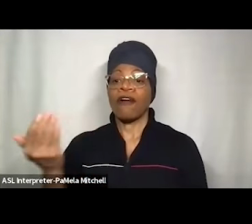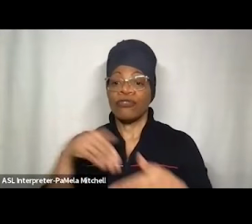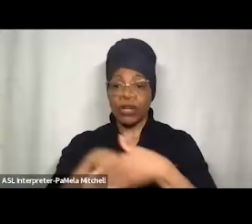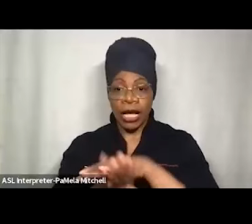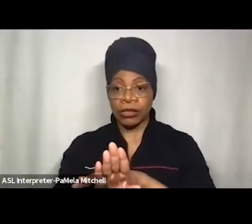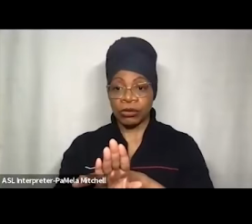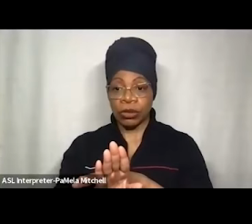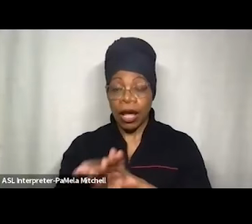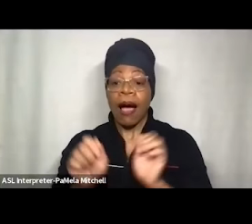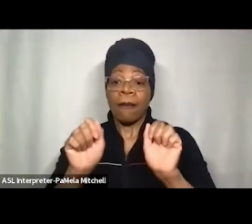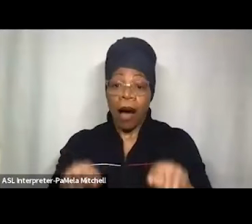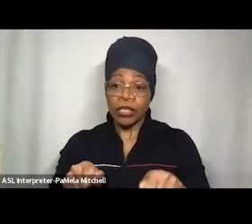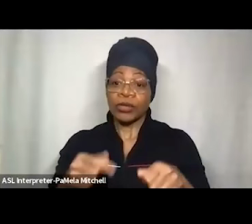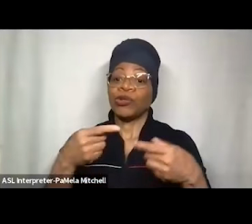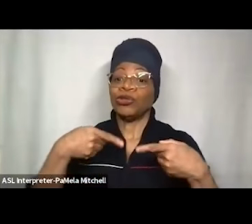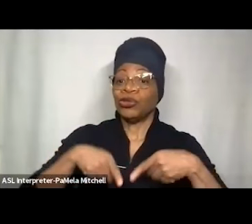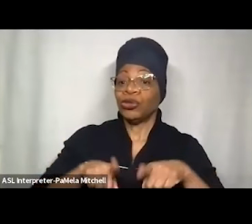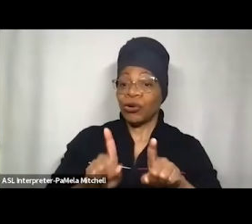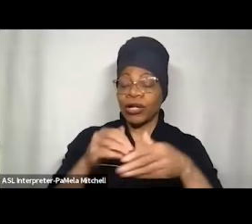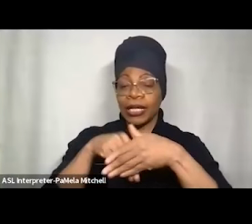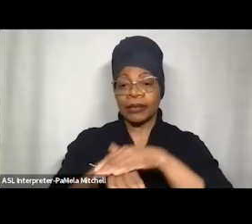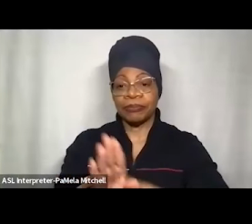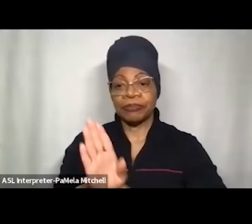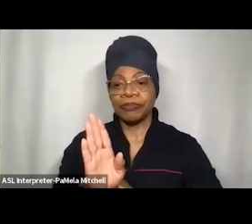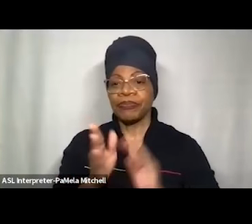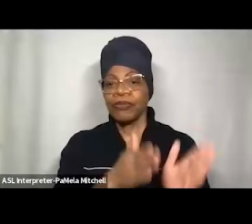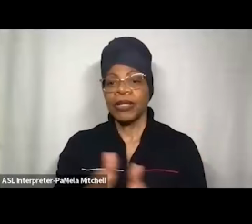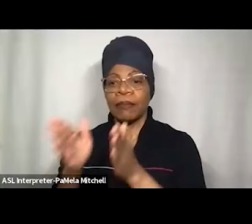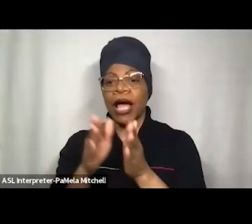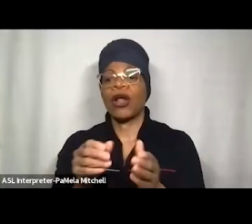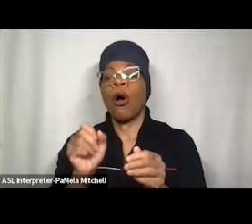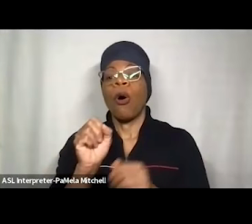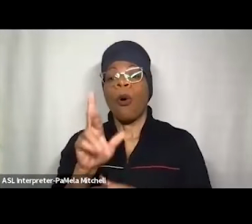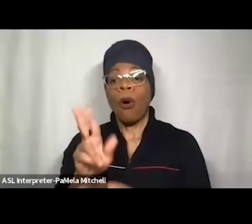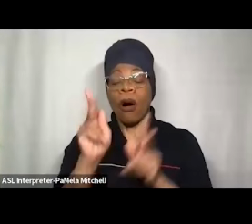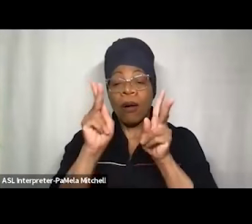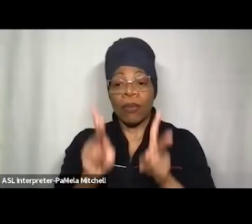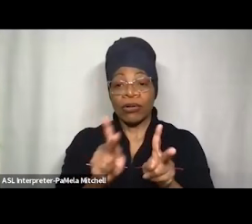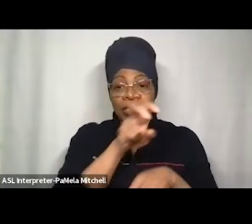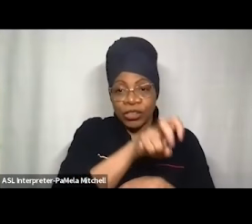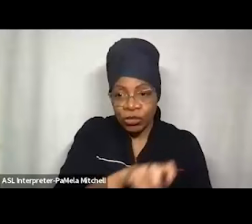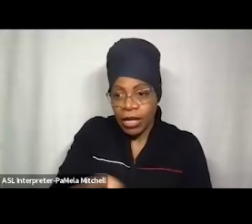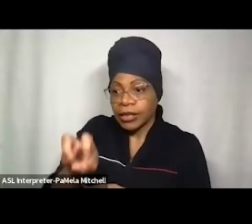but also as a person transitions from prison, let's say, to a program in the community